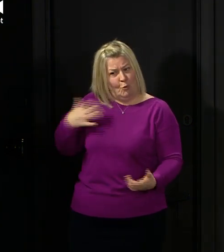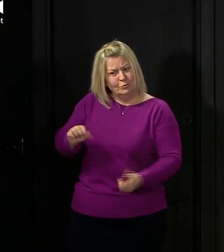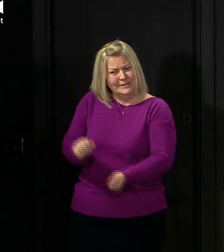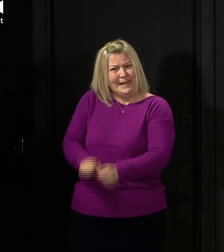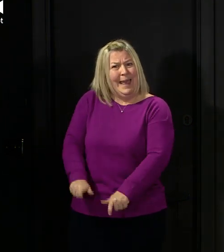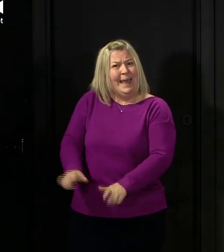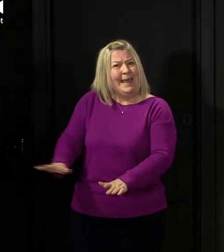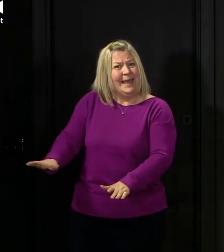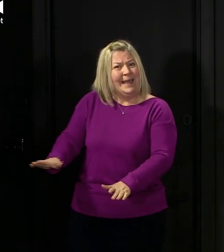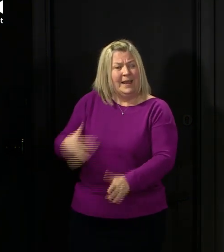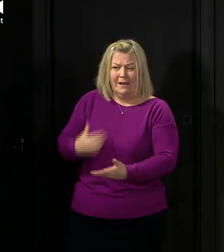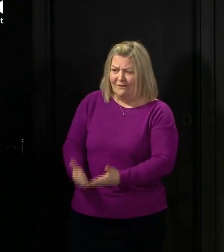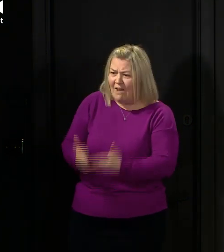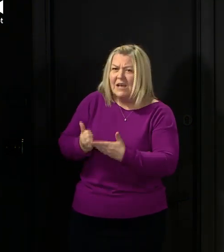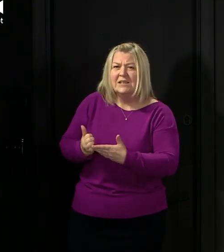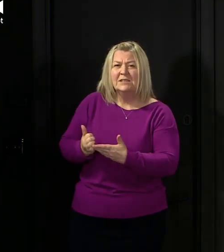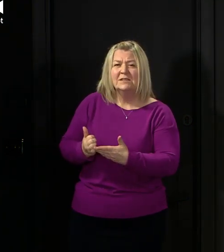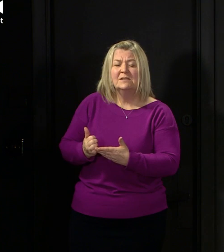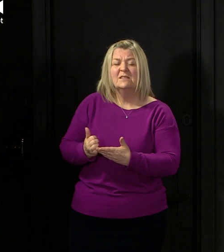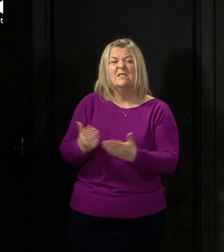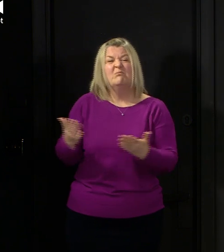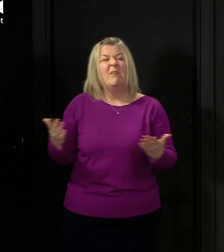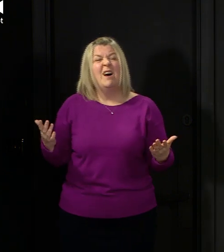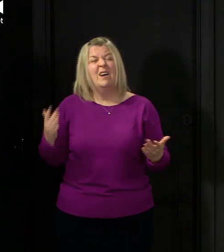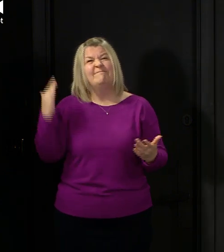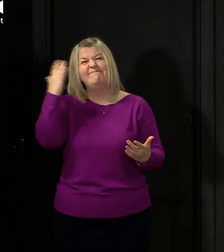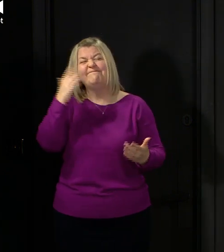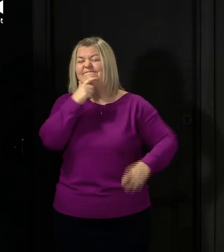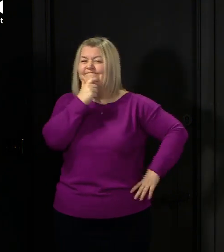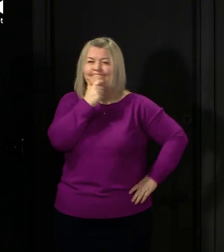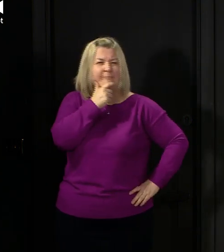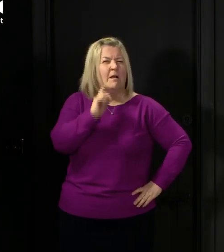to have her advice. But I came to the conclusion that it was not possible to do that without